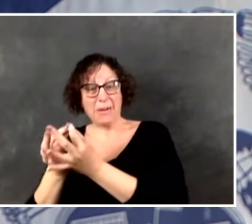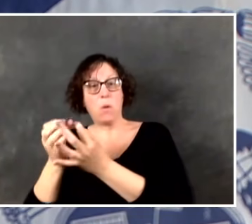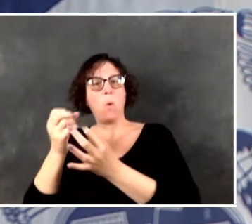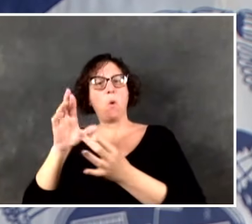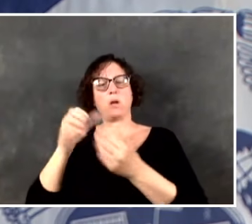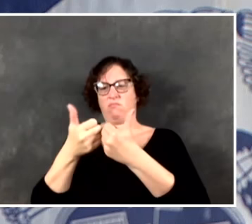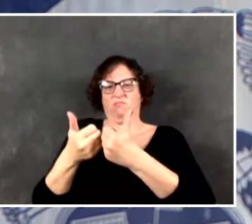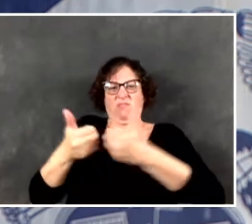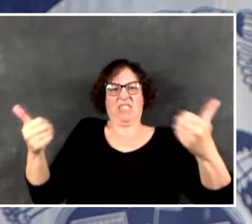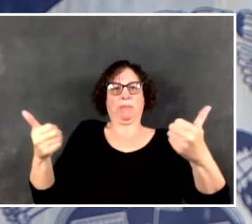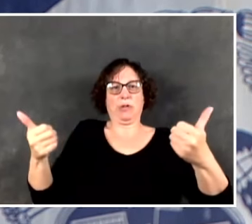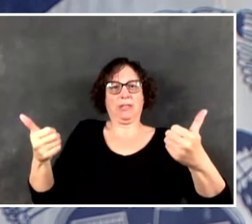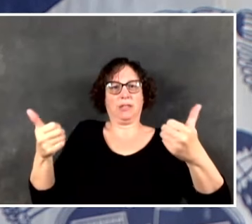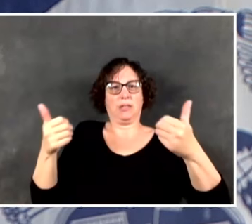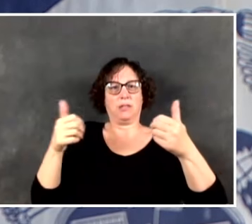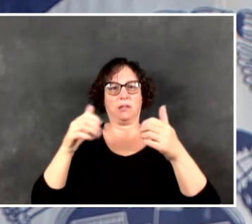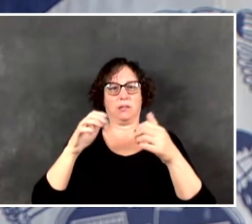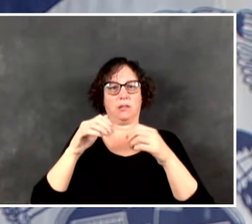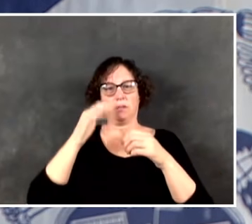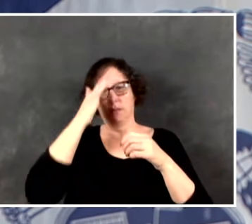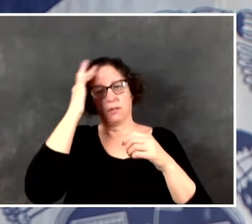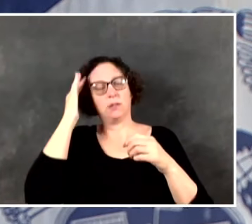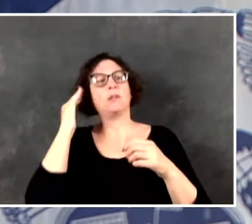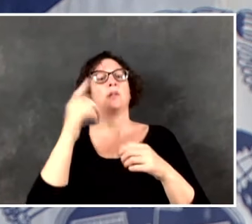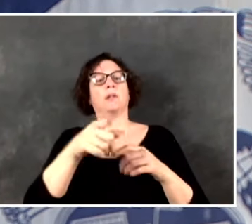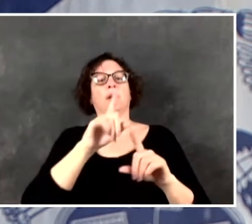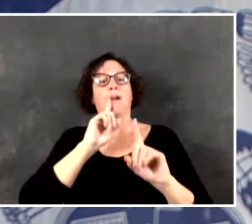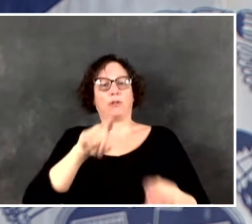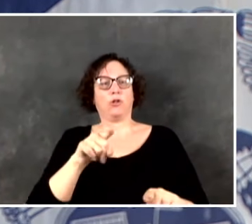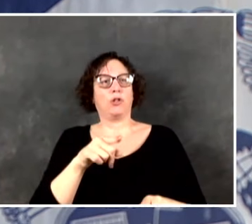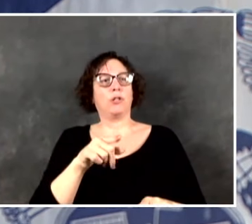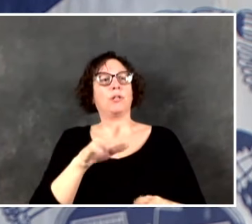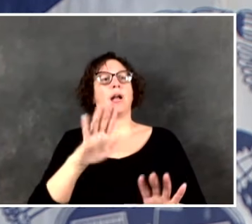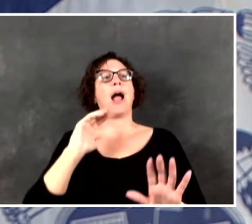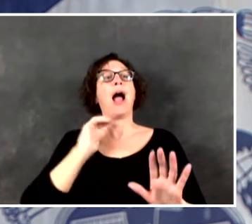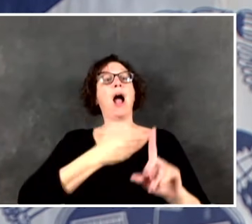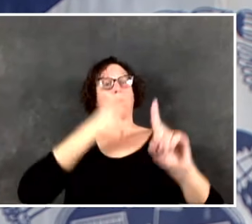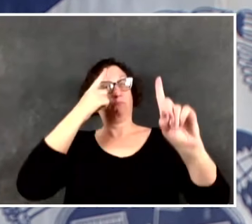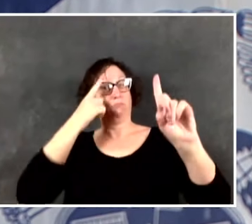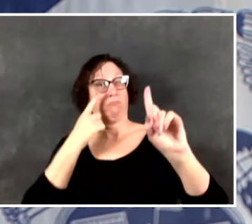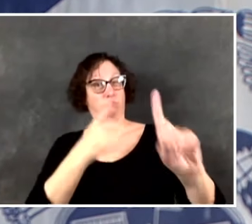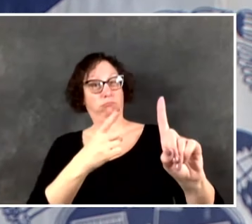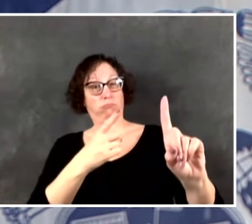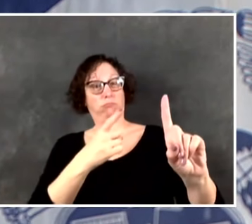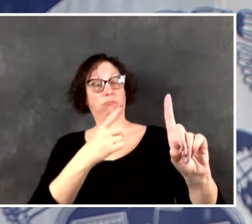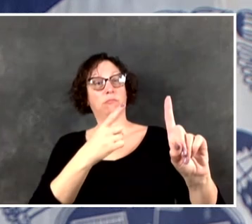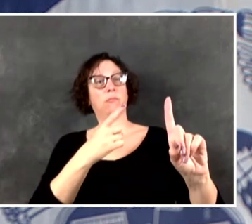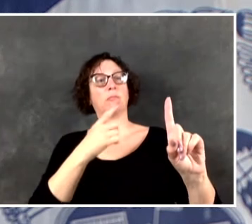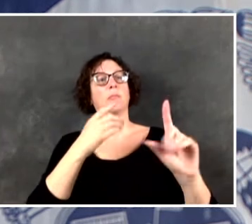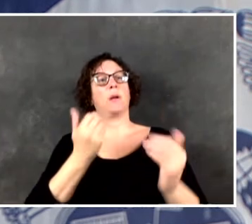OKAY. SO, THE GOAL HERE IS TO WORK WITH EVERYBODY AND WORK WITH EVERY FAMILY TO